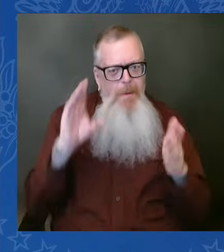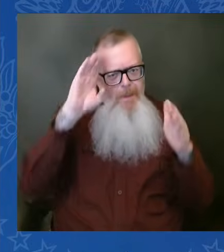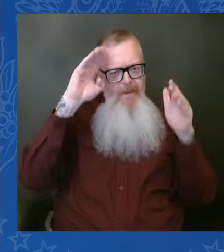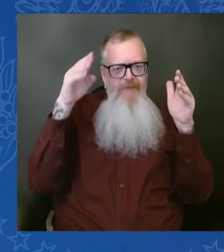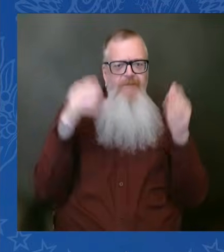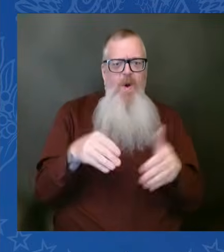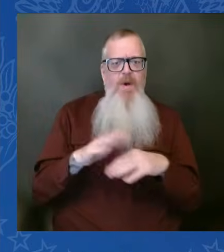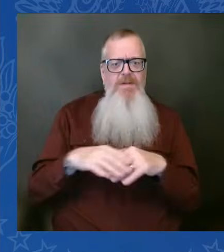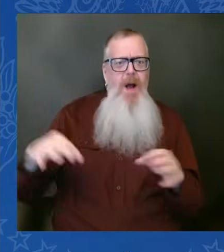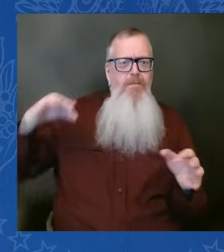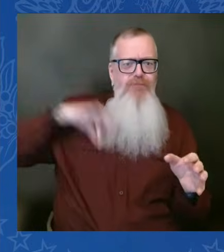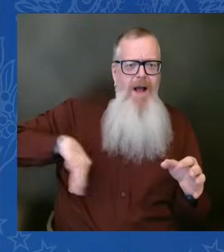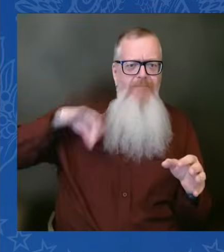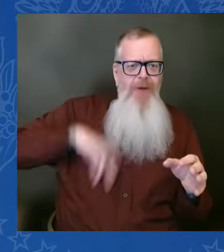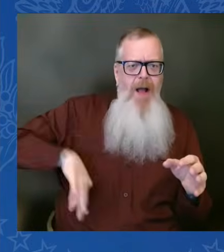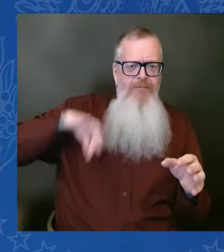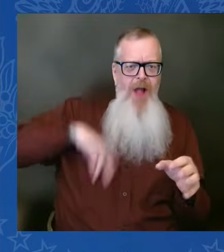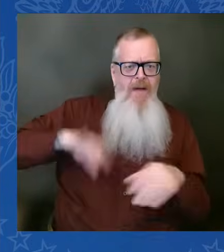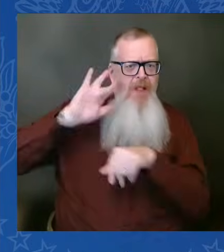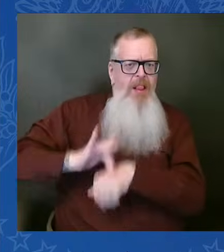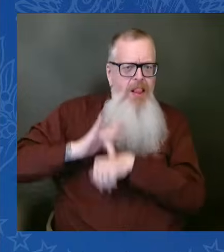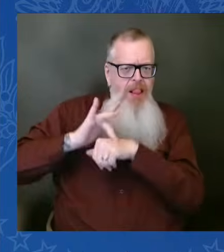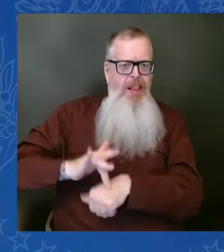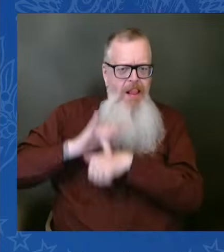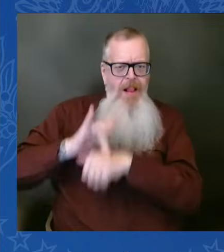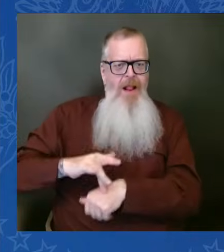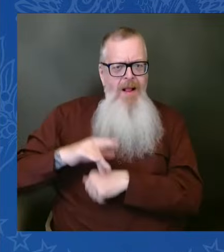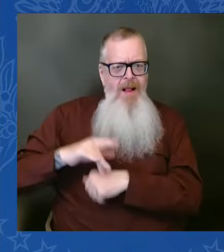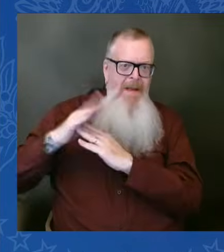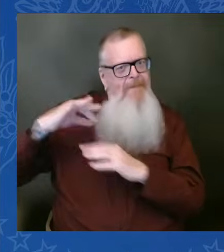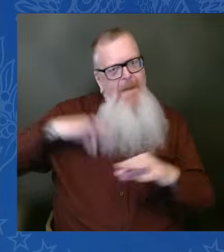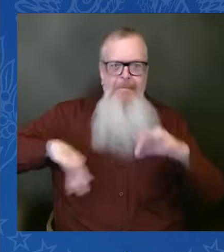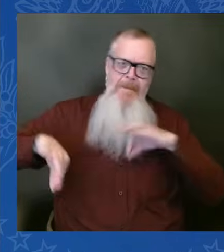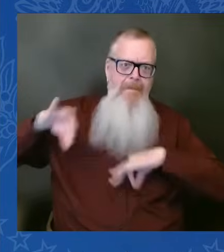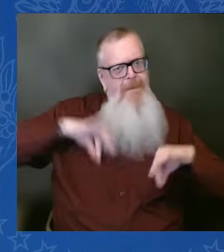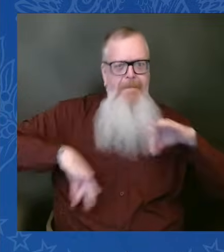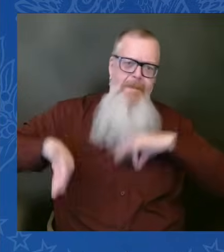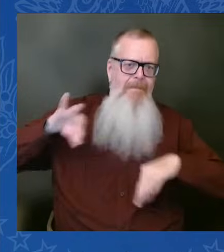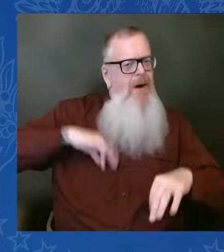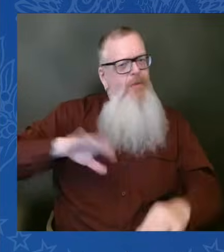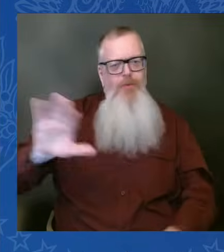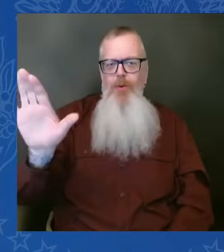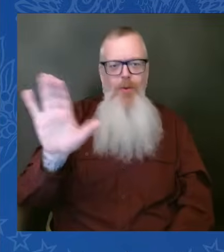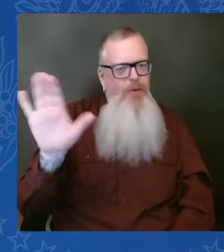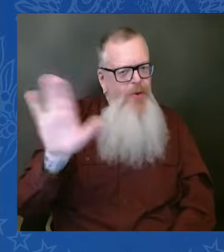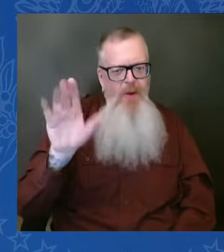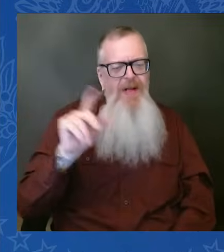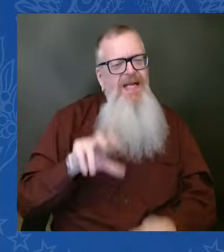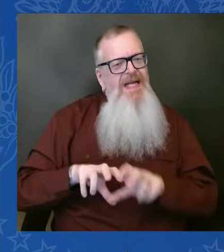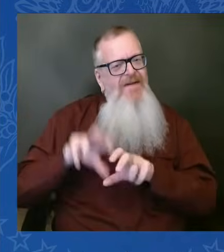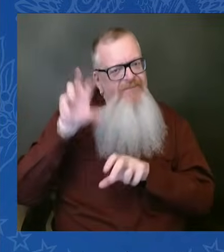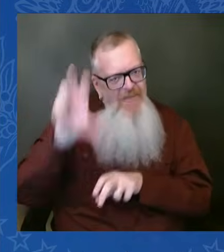instead of making long-term investments, in many cases. As a consequence, our infra- -- our infrastructure fell further behind.